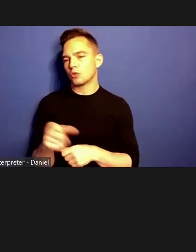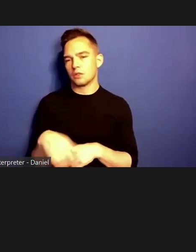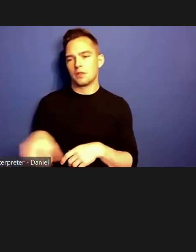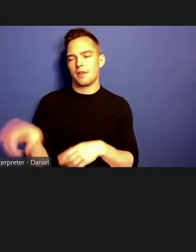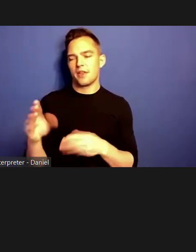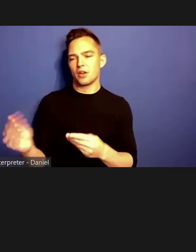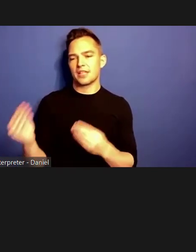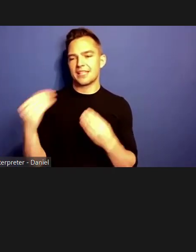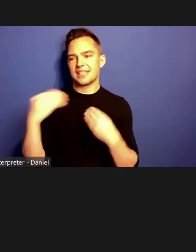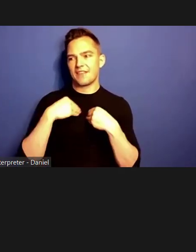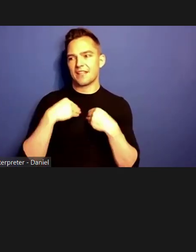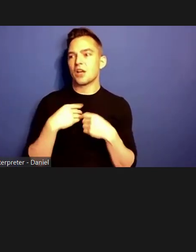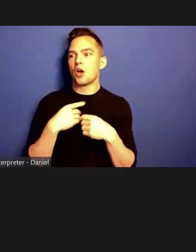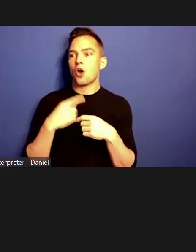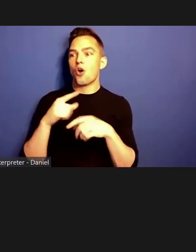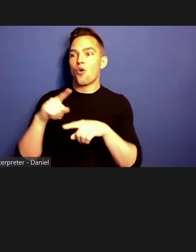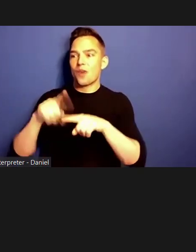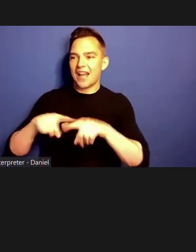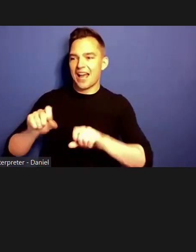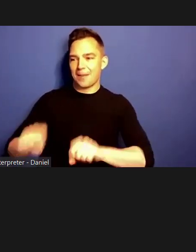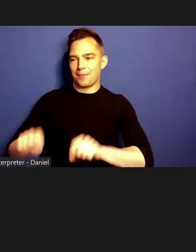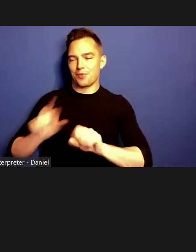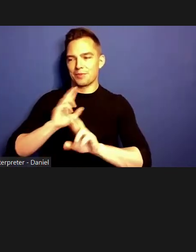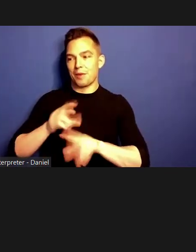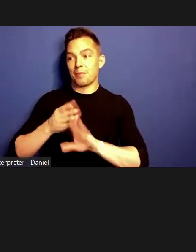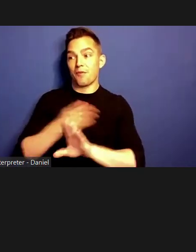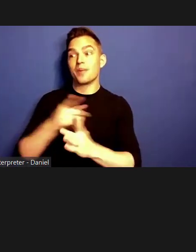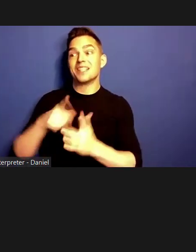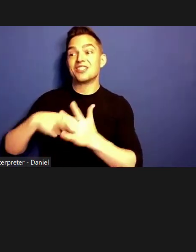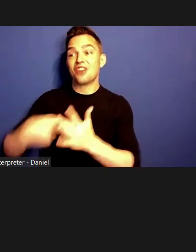Now, once we start screening, during the screening process, this